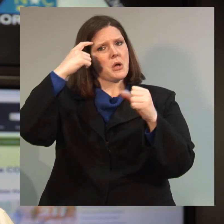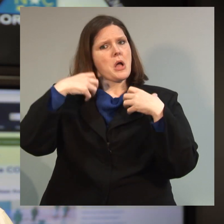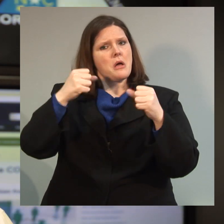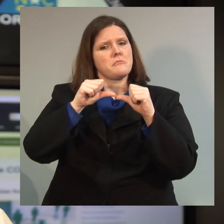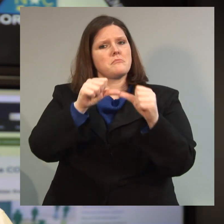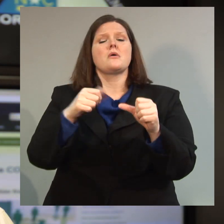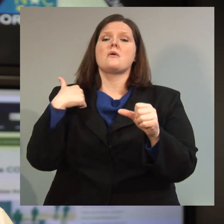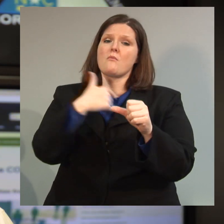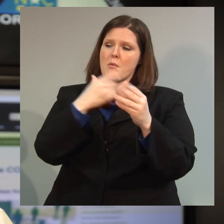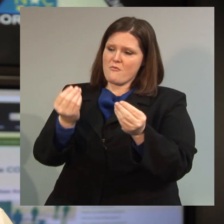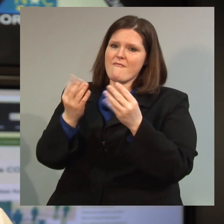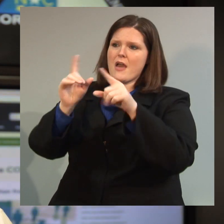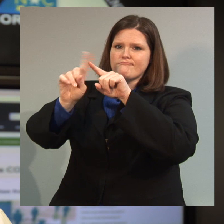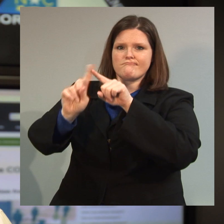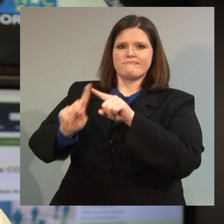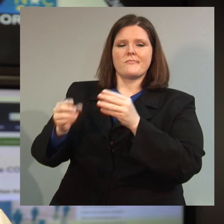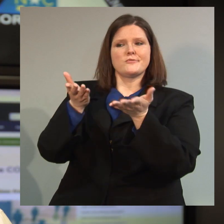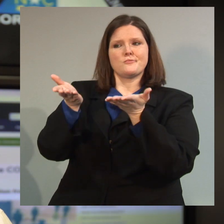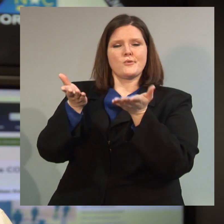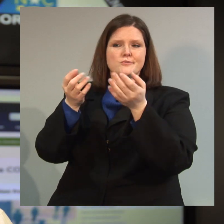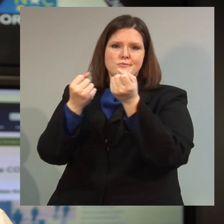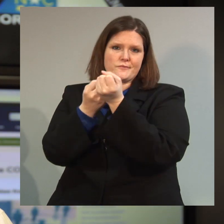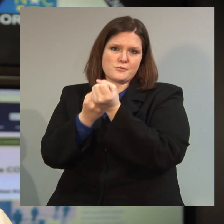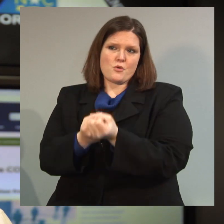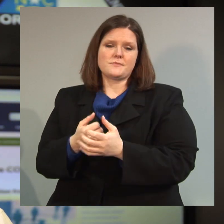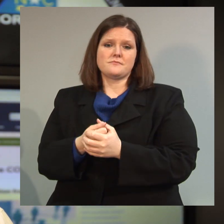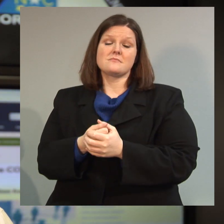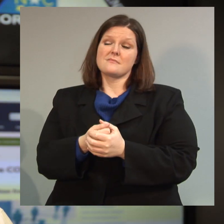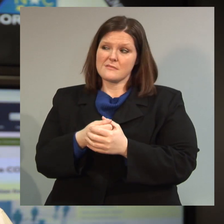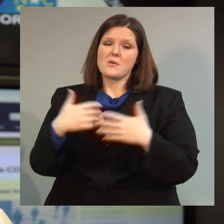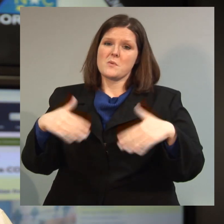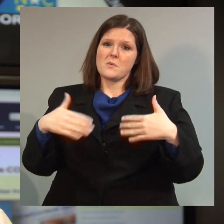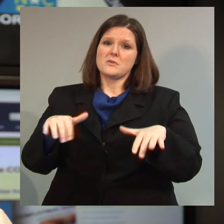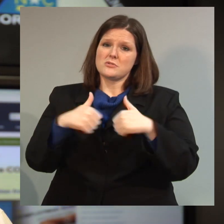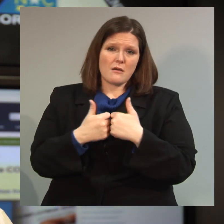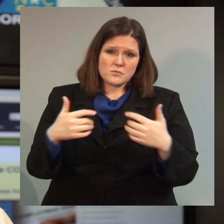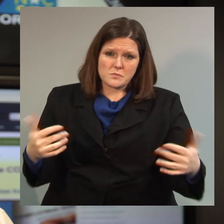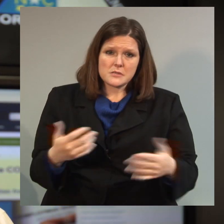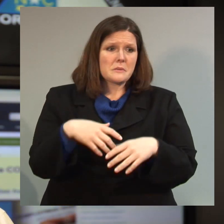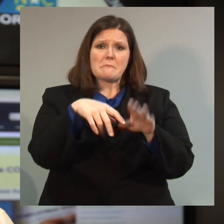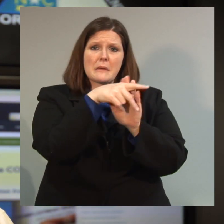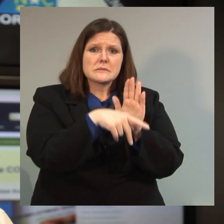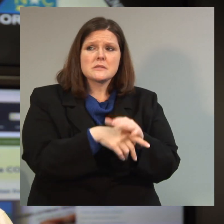equitably and by providing supports that are effective for everyone. Our challenges are great. Policies.